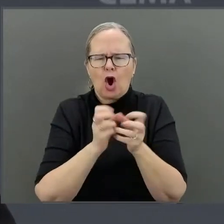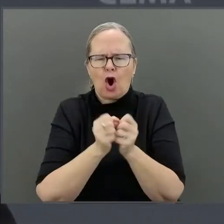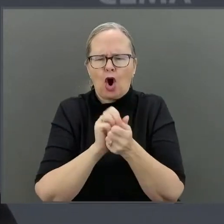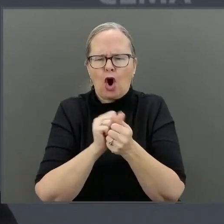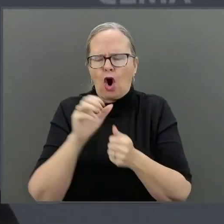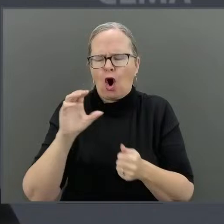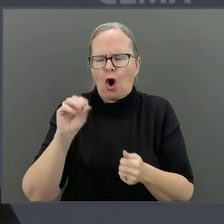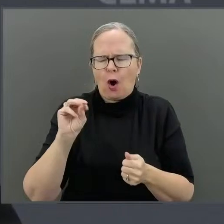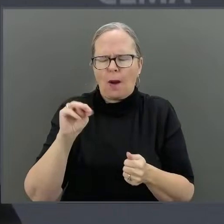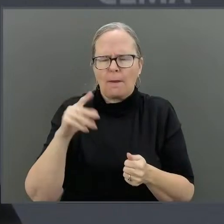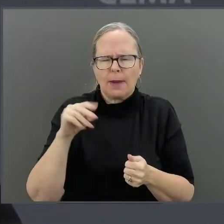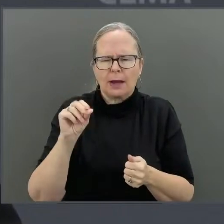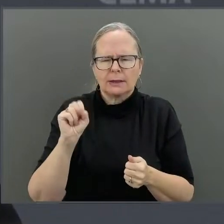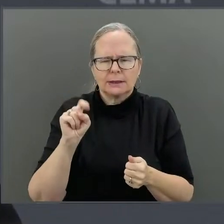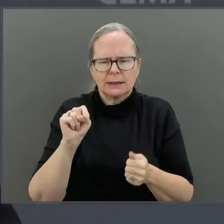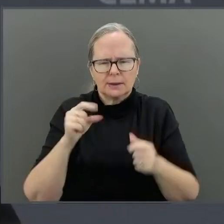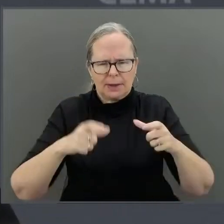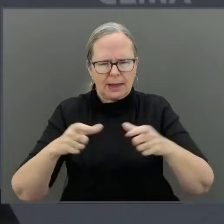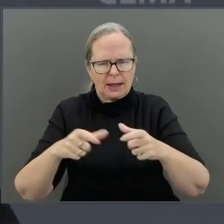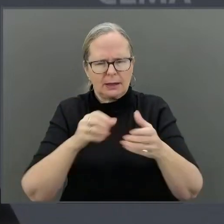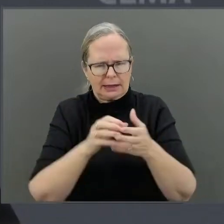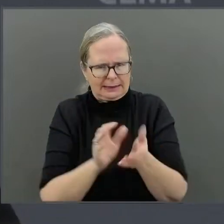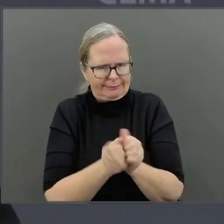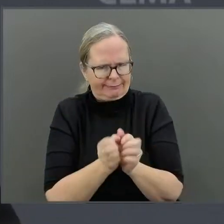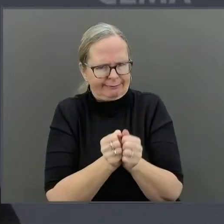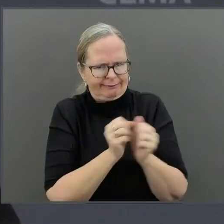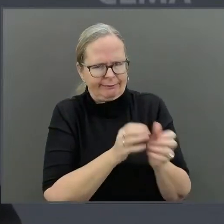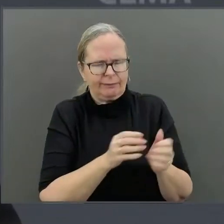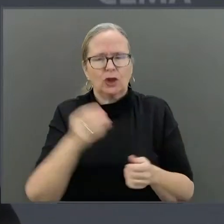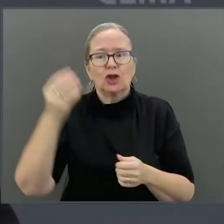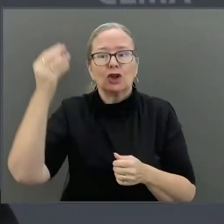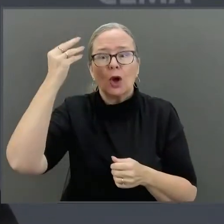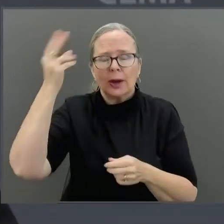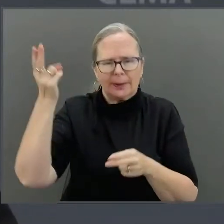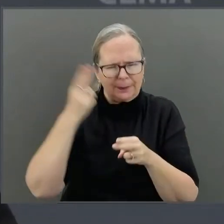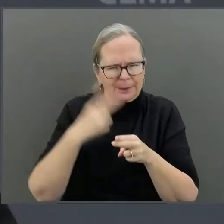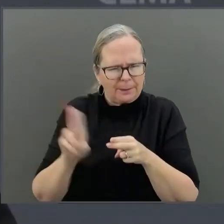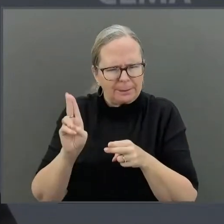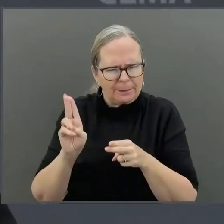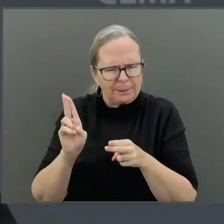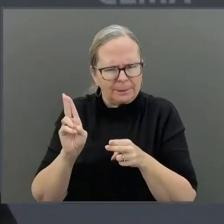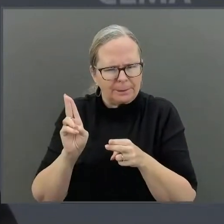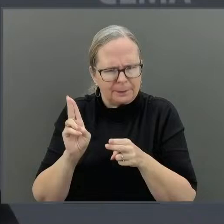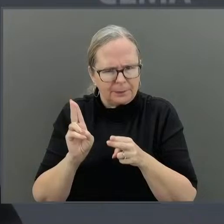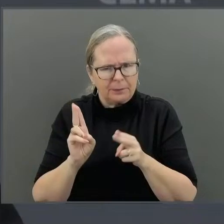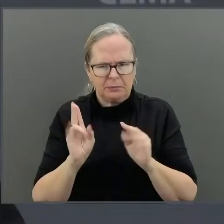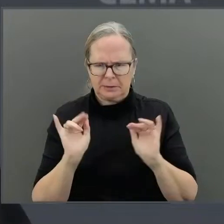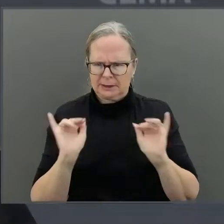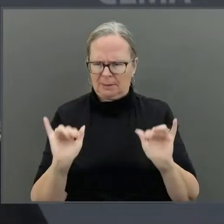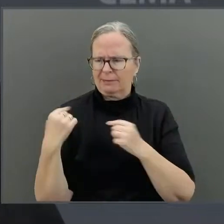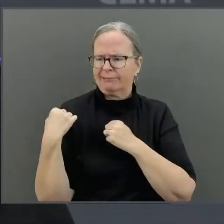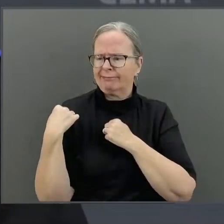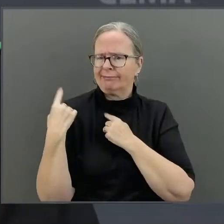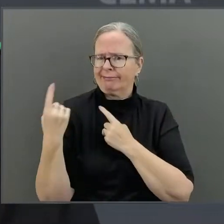taking are making a big difference make every drop count we are also pleased to see Calgary